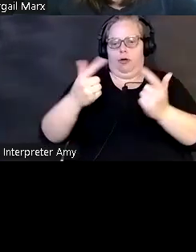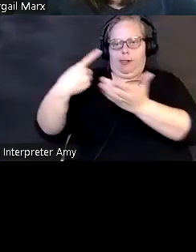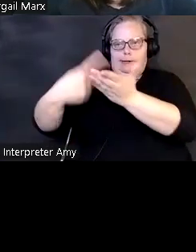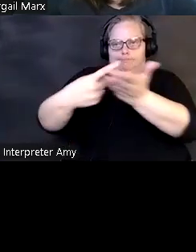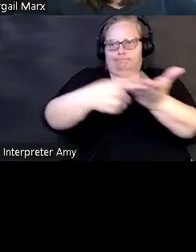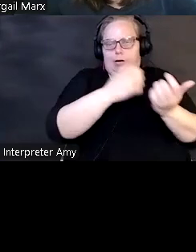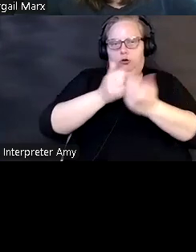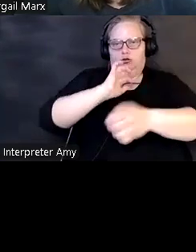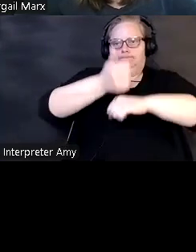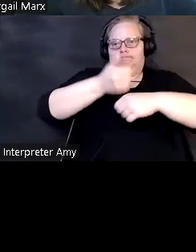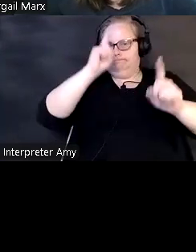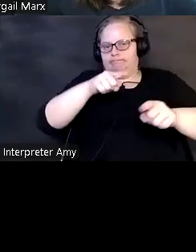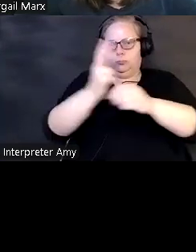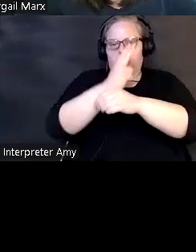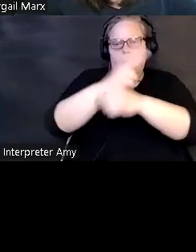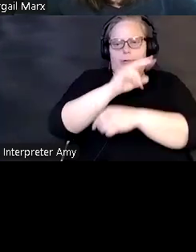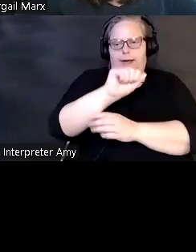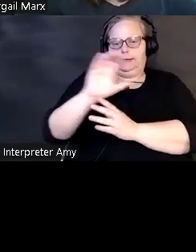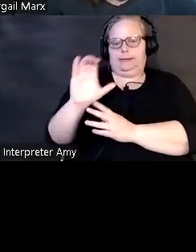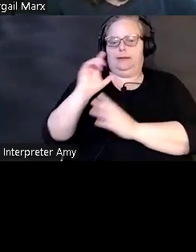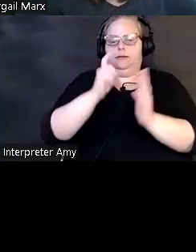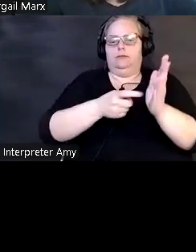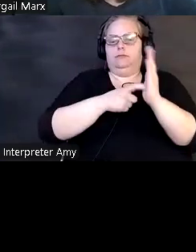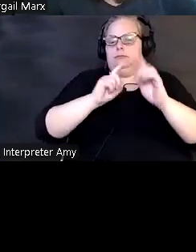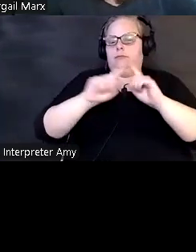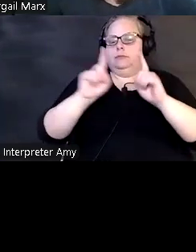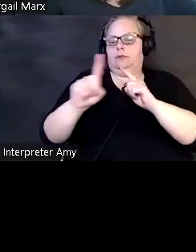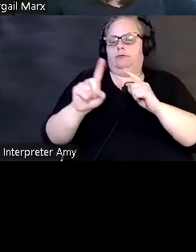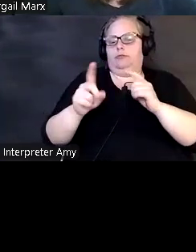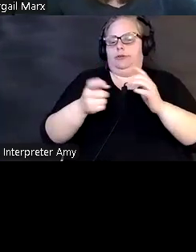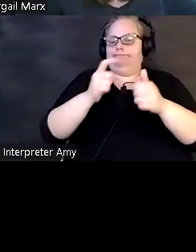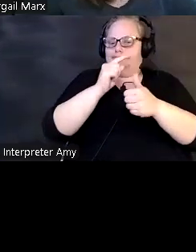things that need to happen for the device to be useful and successful like it needs to be charged,